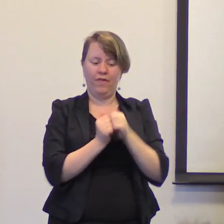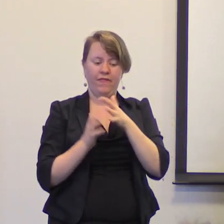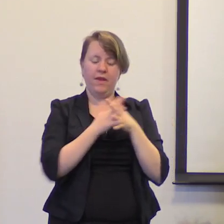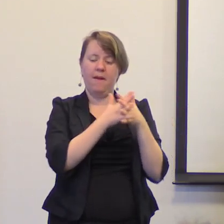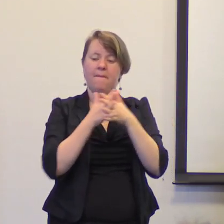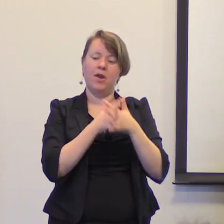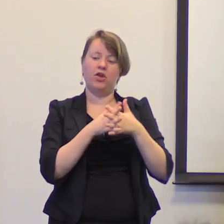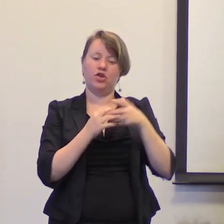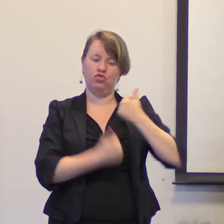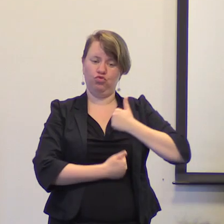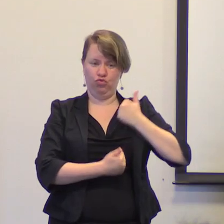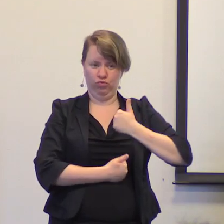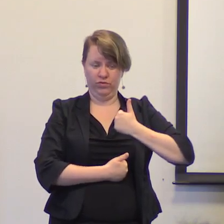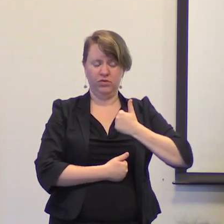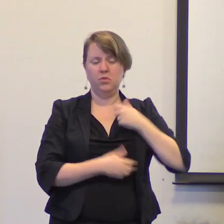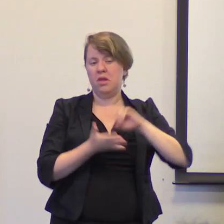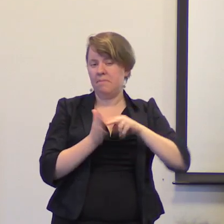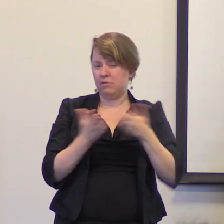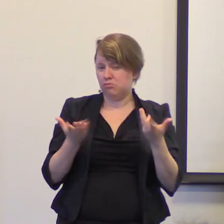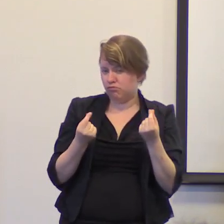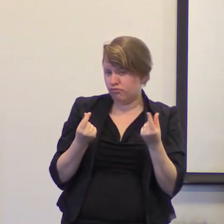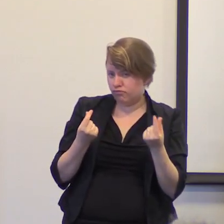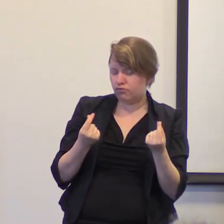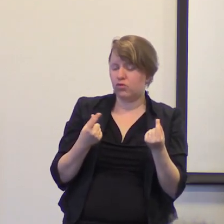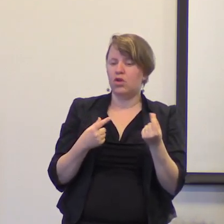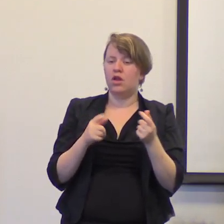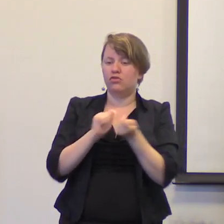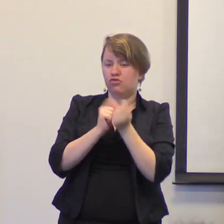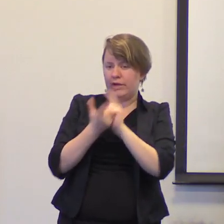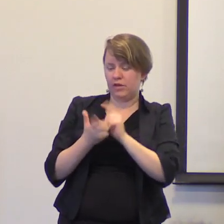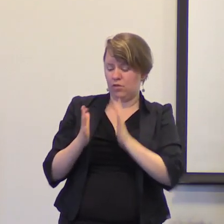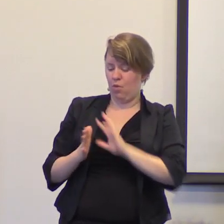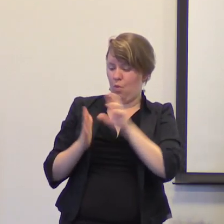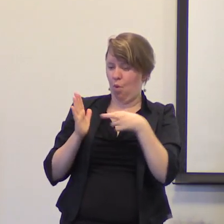Now as a translator working with the American troops, that meant that when the troops were